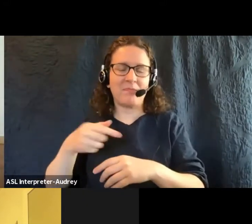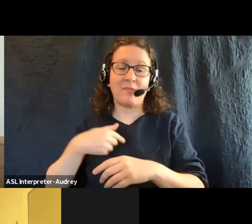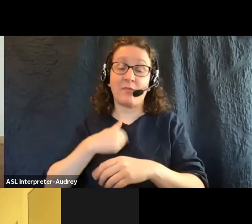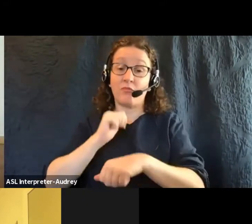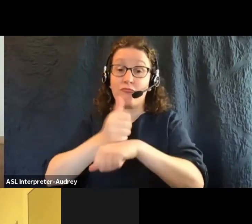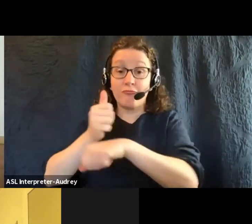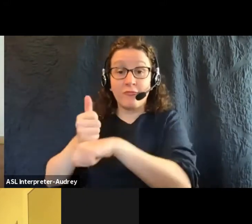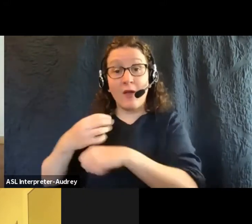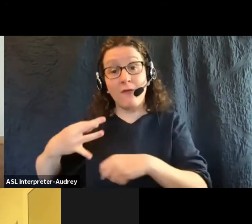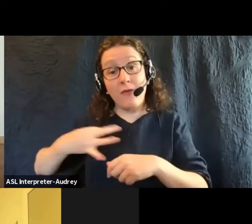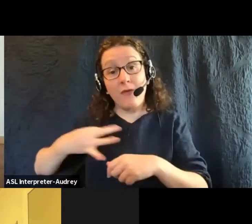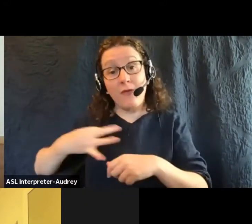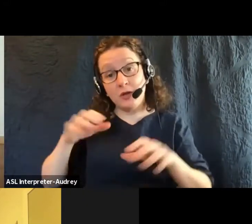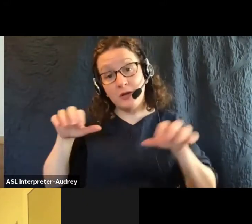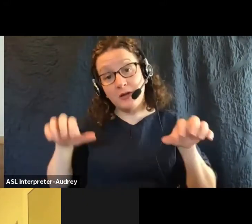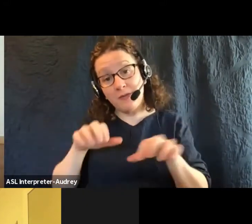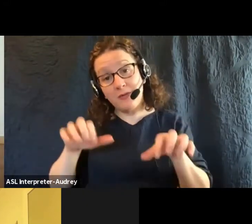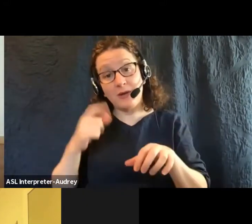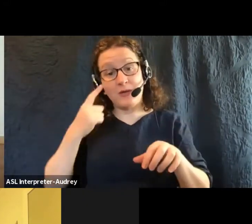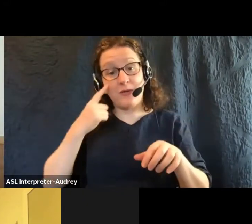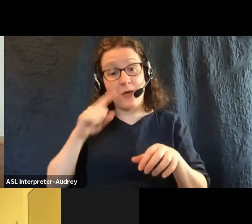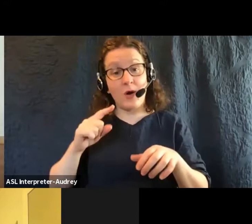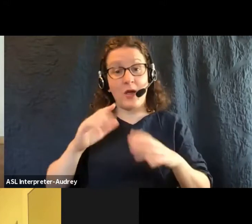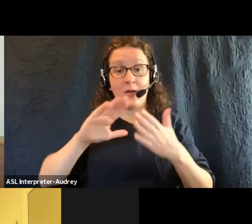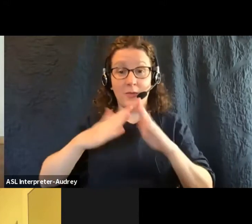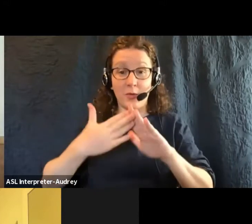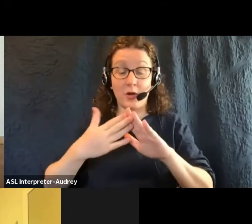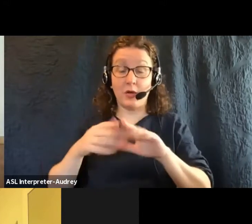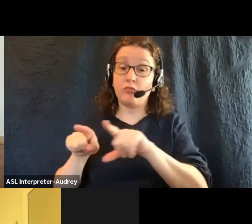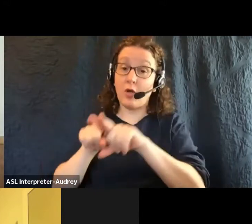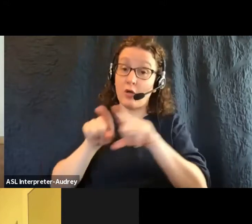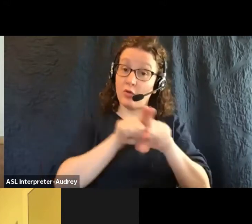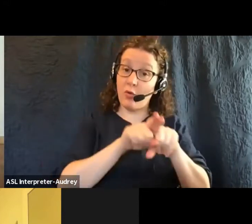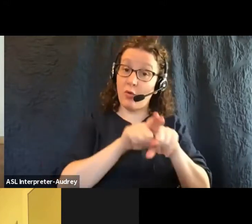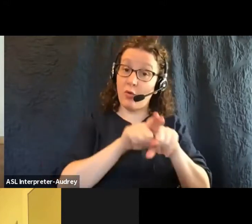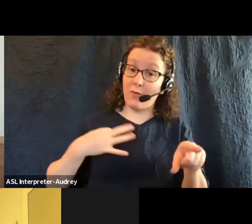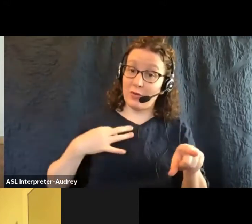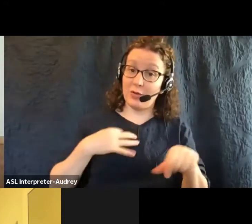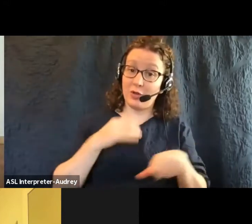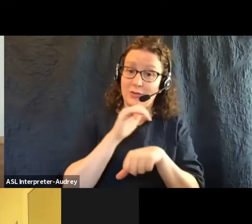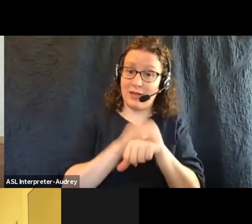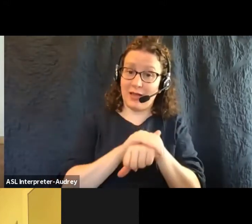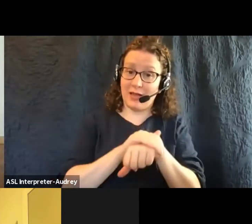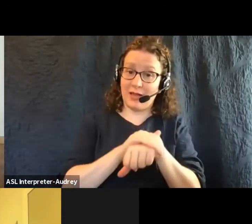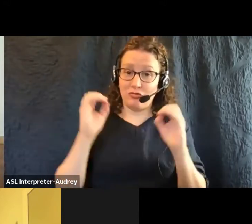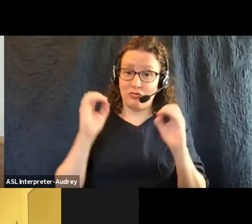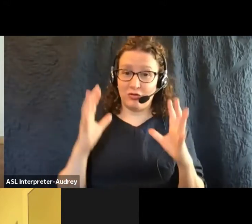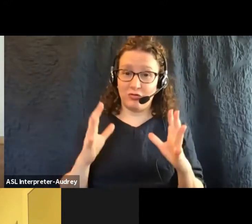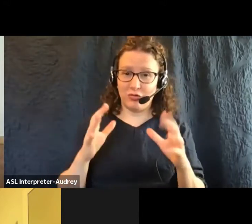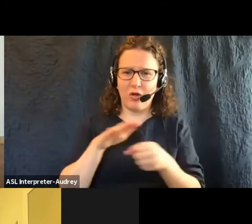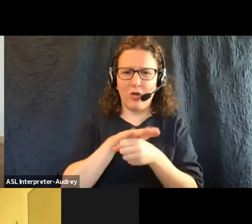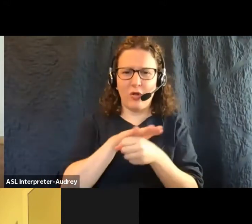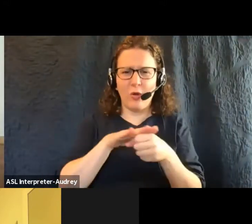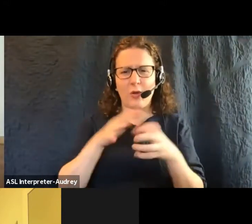and I also volunteer as an English teacher at the local American English conversation class.